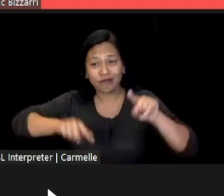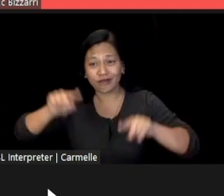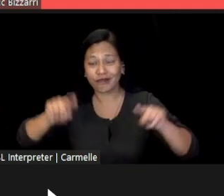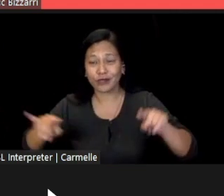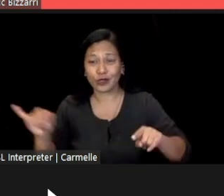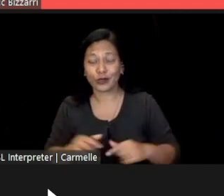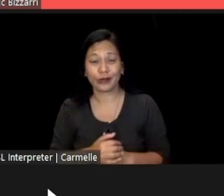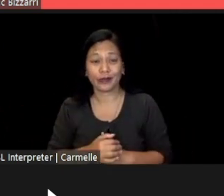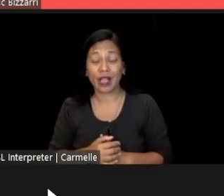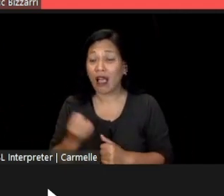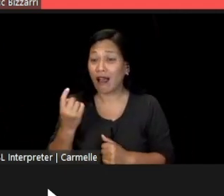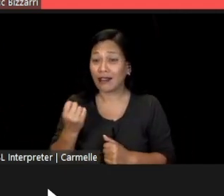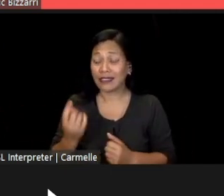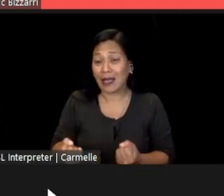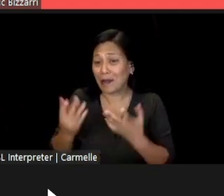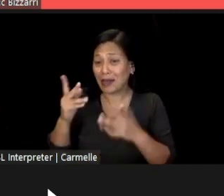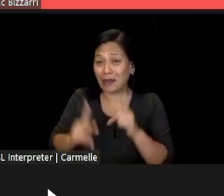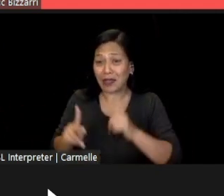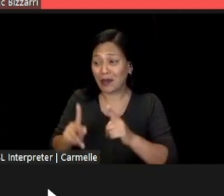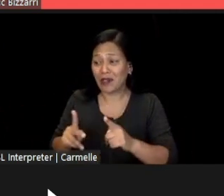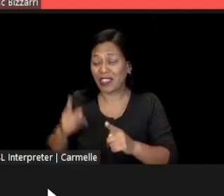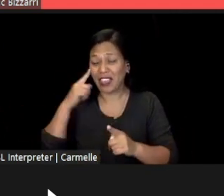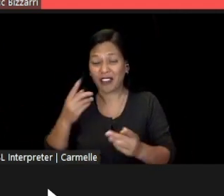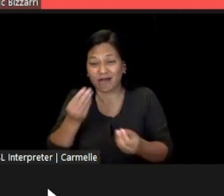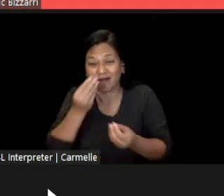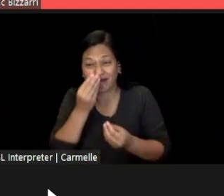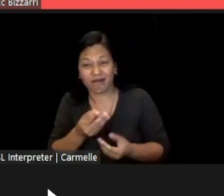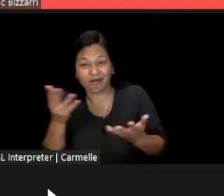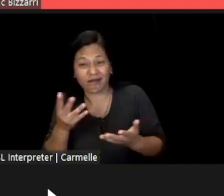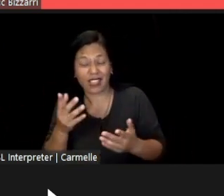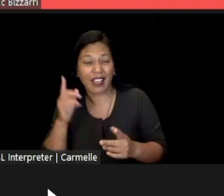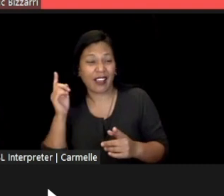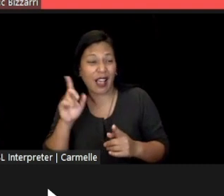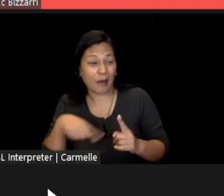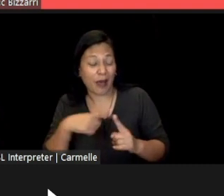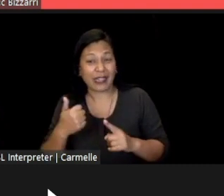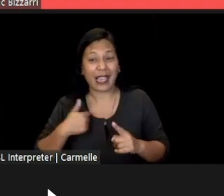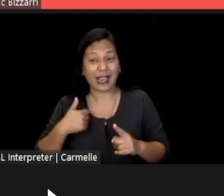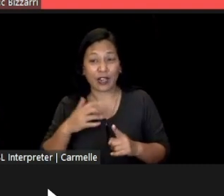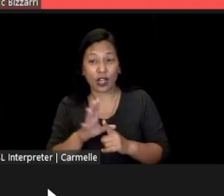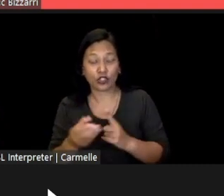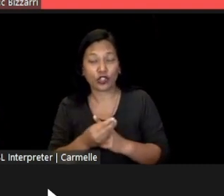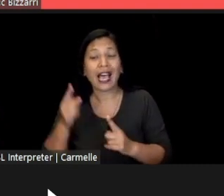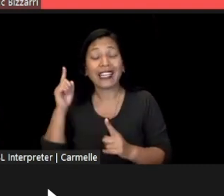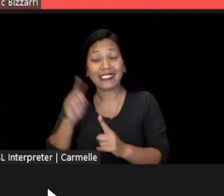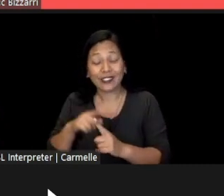Many people don't care about the cultural voice of Canada until you talk to them about something that they really care about very deeply.